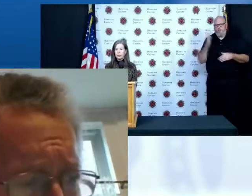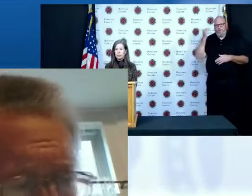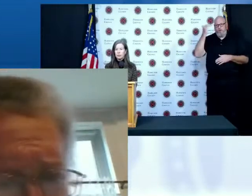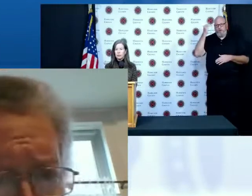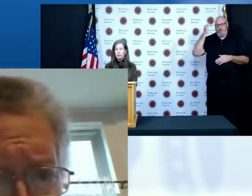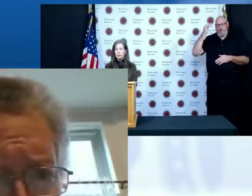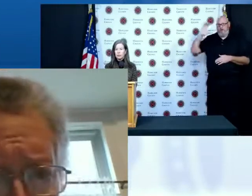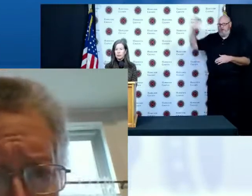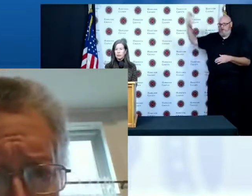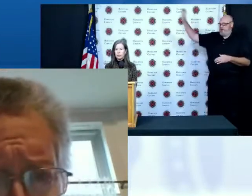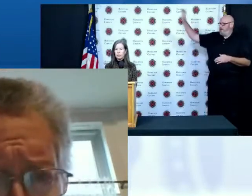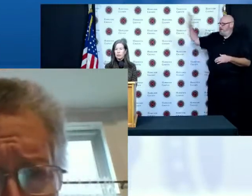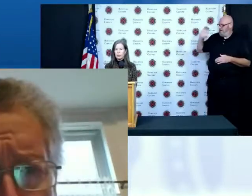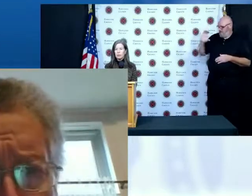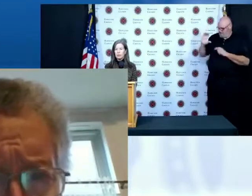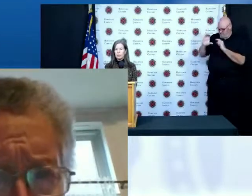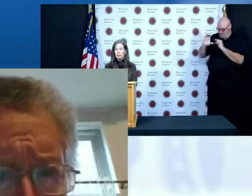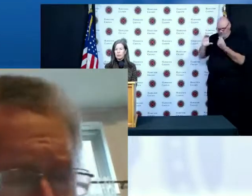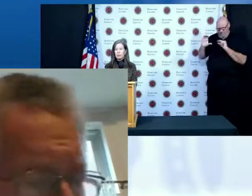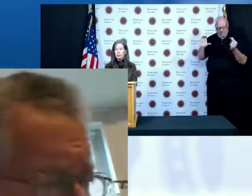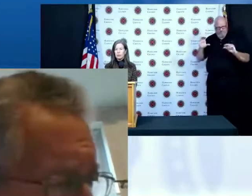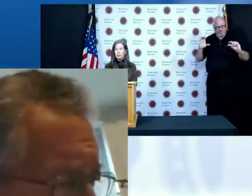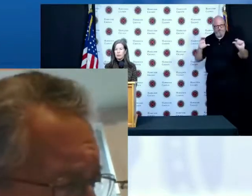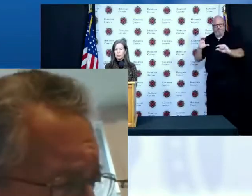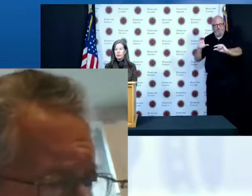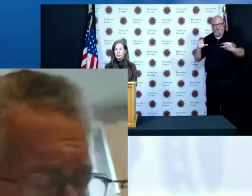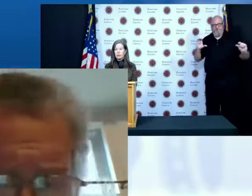of doses that you're going to be getting 11,000 one week 9,000 the next week